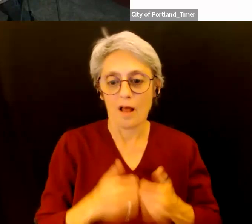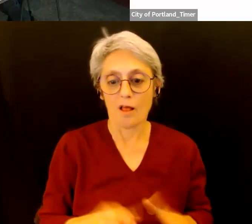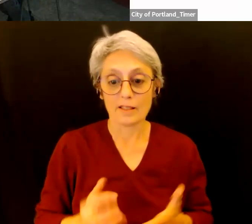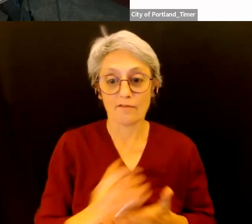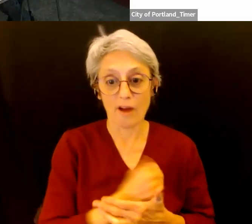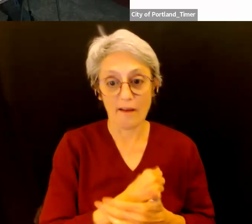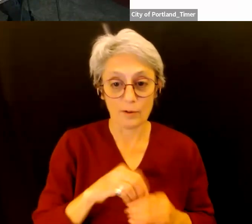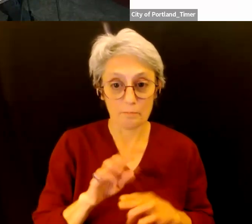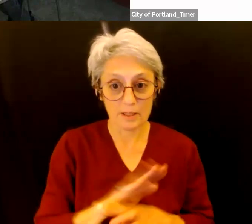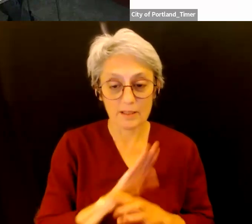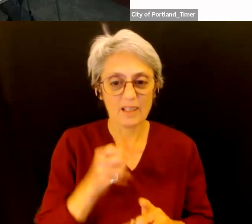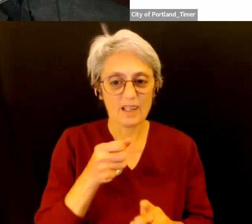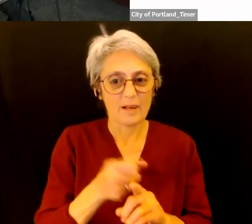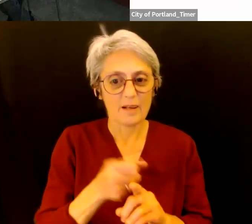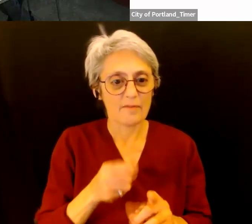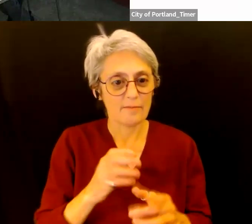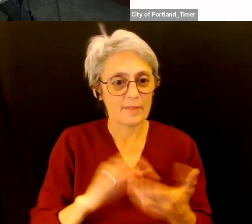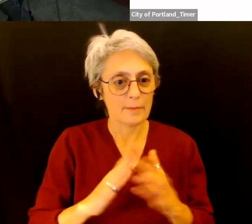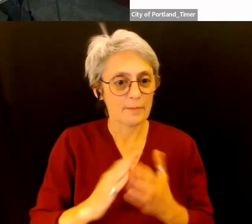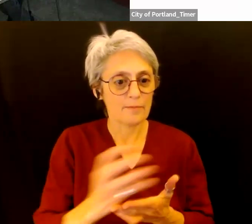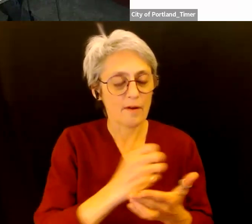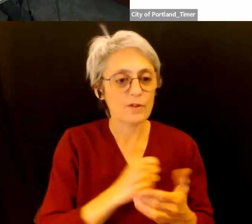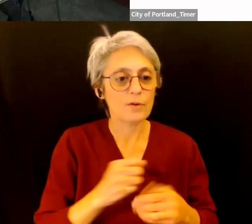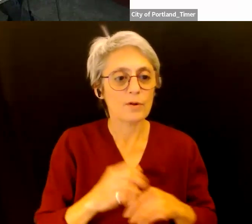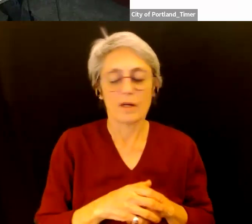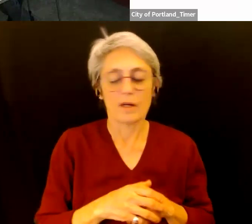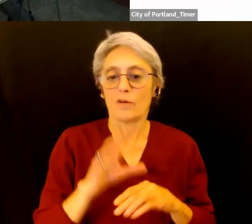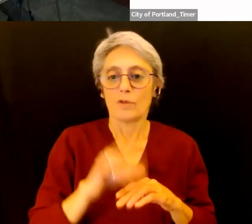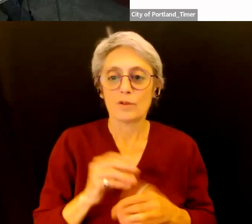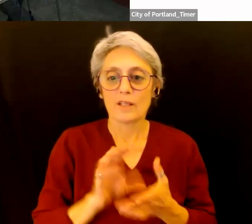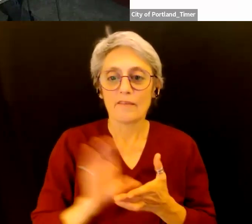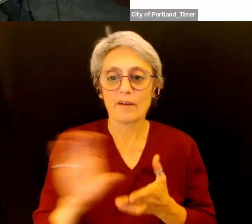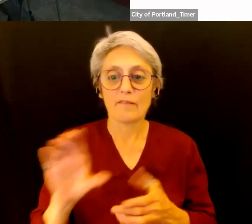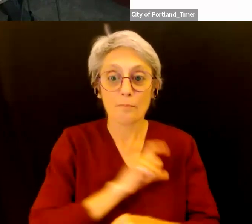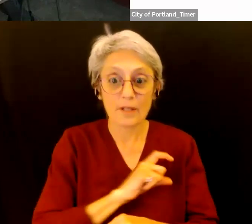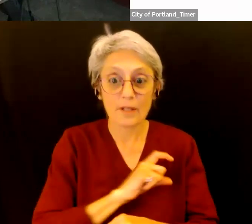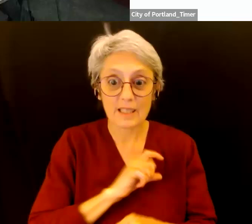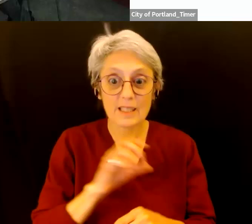To even consider reducing funding for police and public safety at a time like this would be irresponsible.